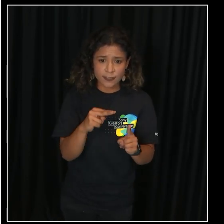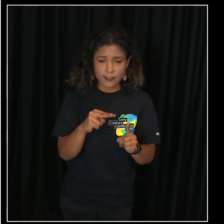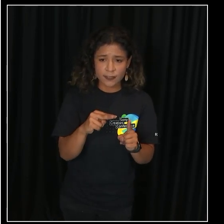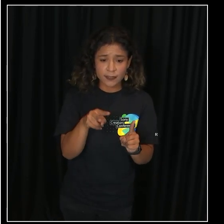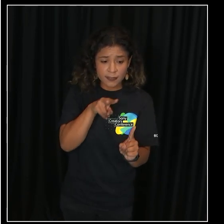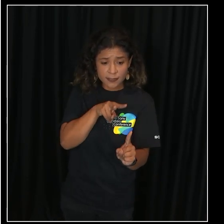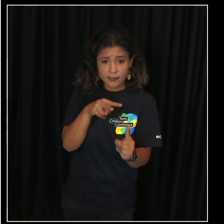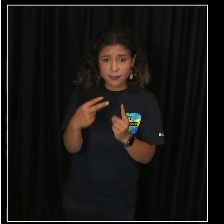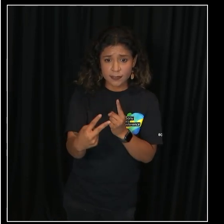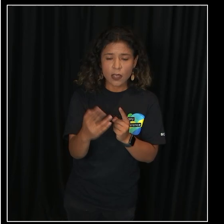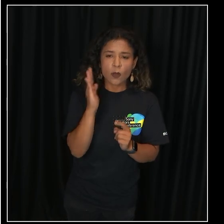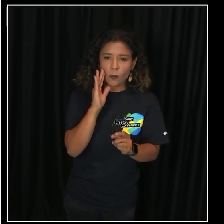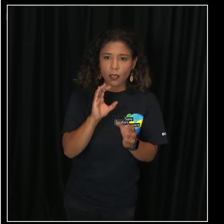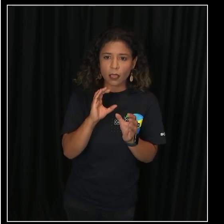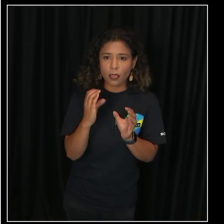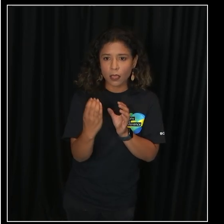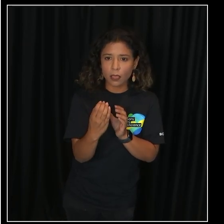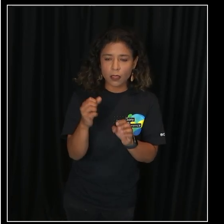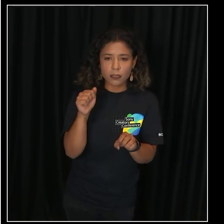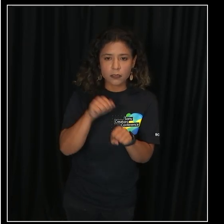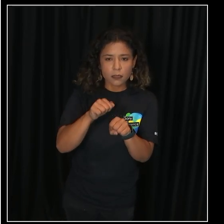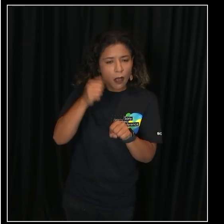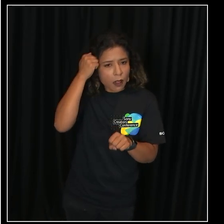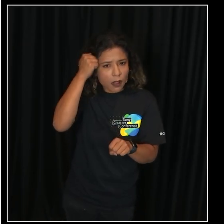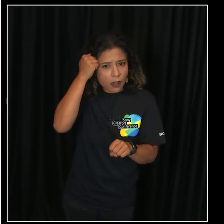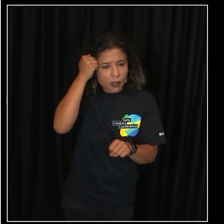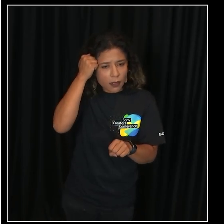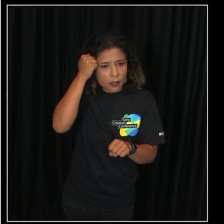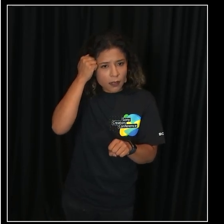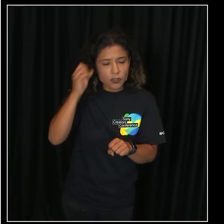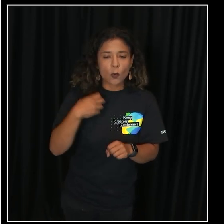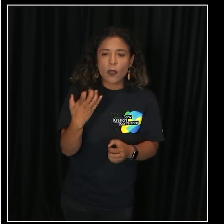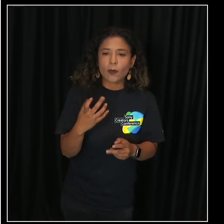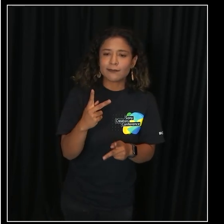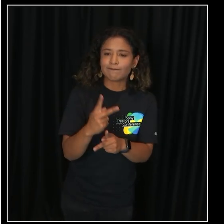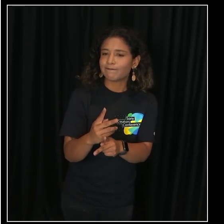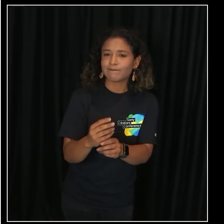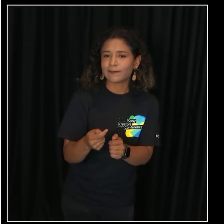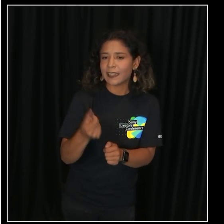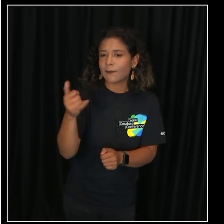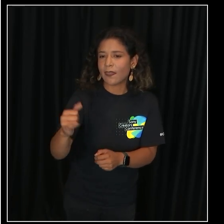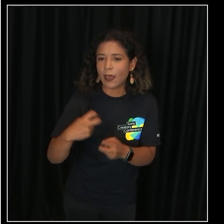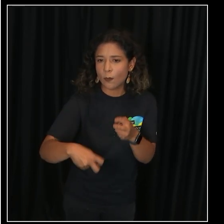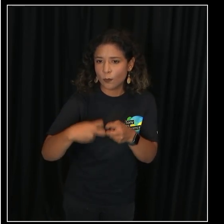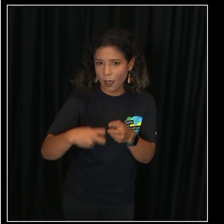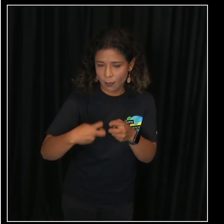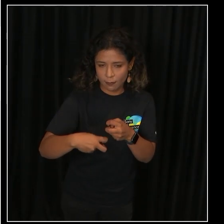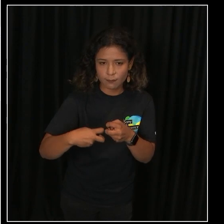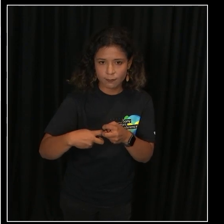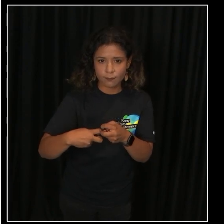So to try and alleviate that problem, you want it to slowly generate the shape from the front and ease that camera all the way to the back